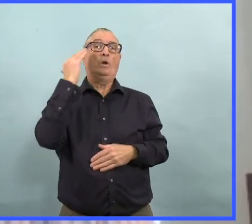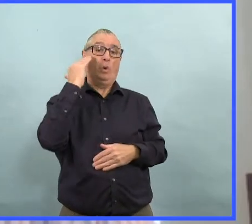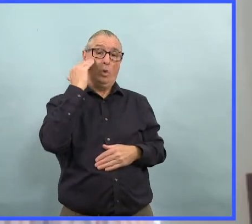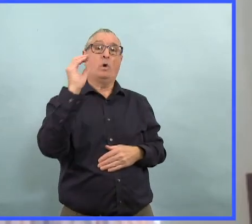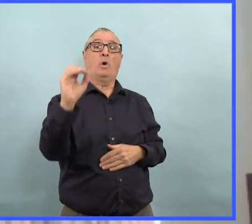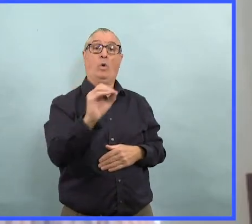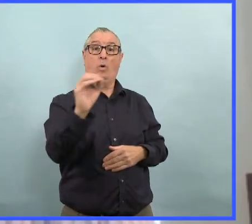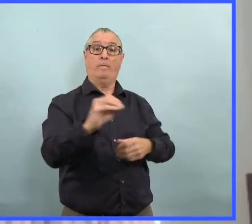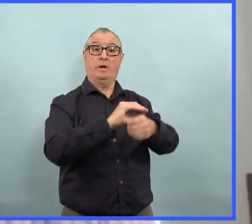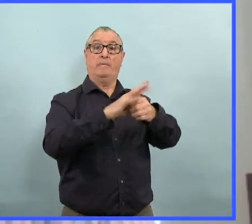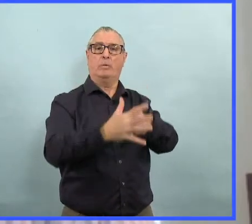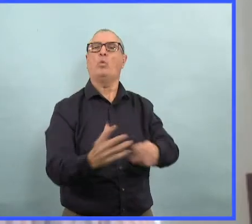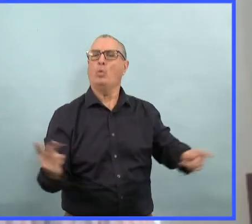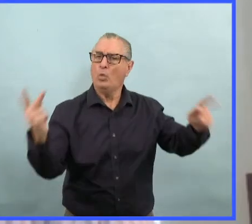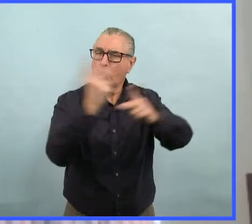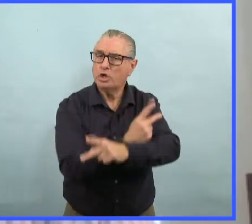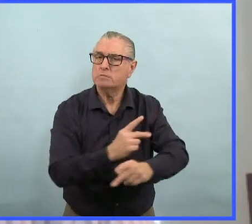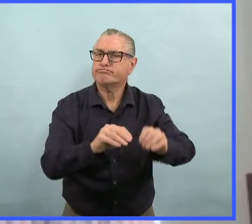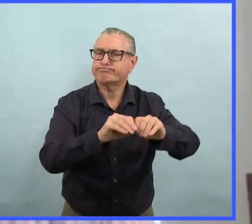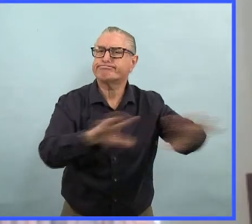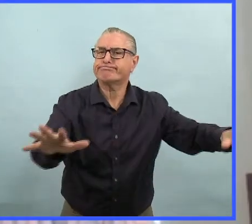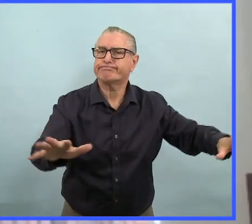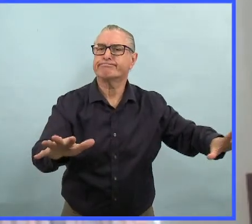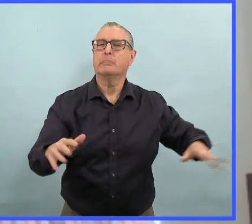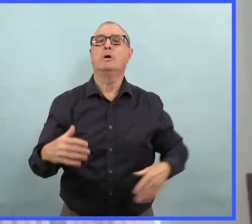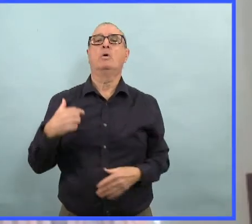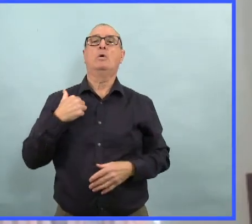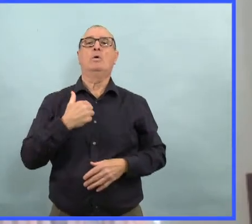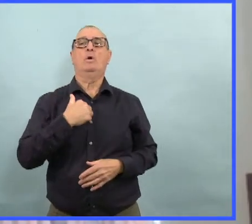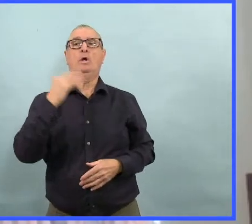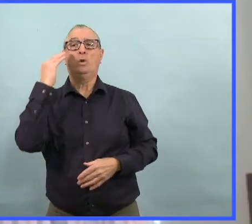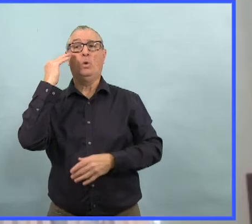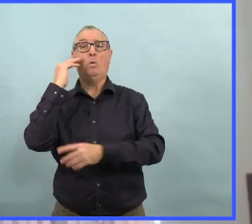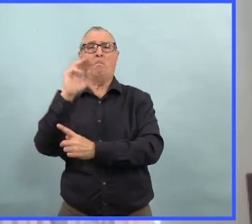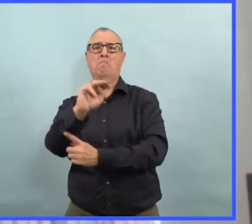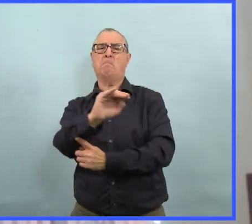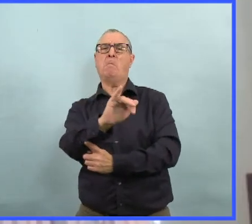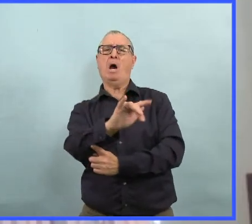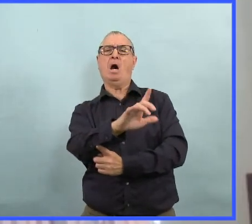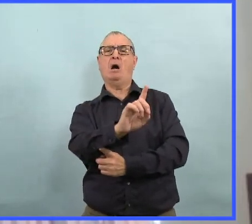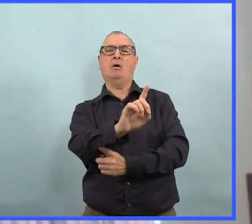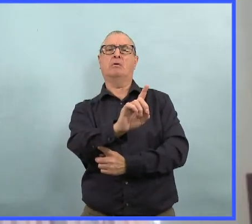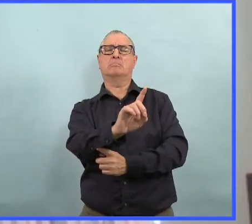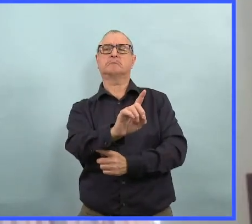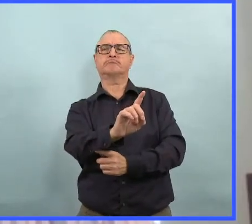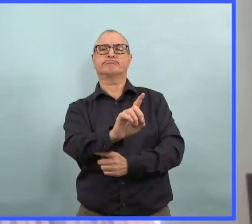um less severe but there's just the sheer numbers that we would see would sure put that that strain